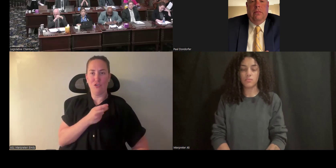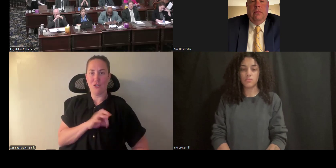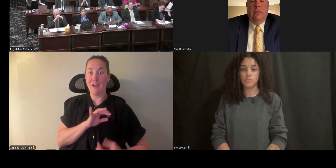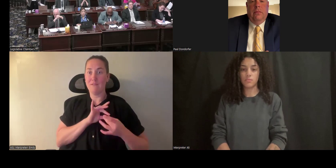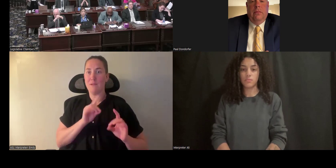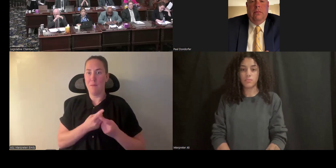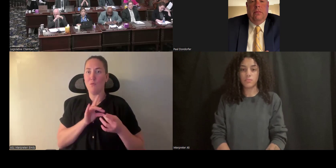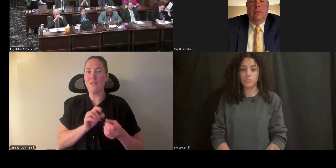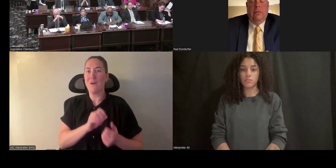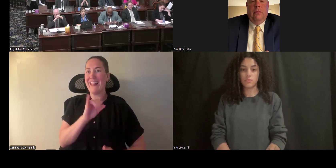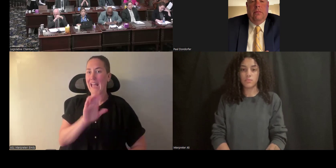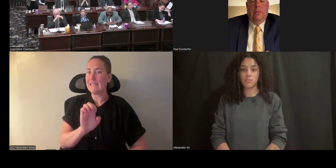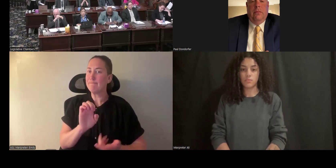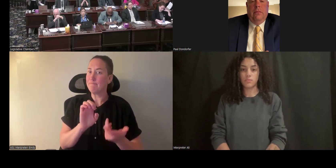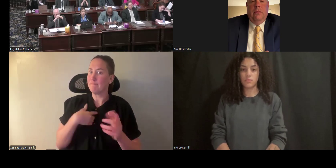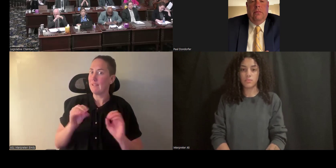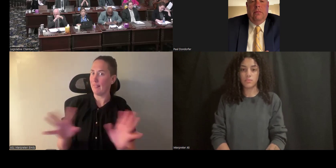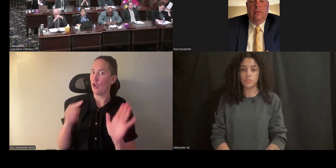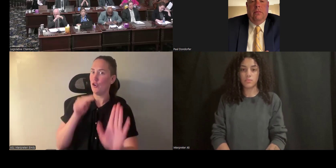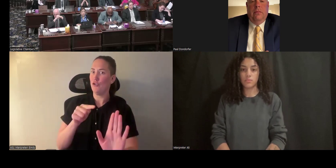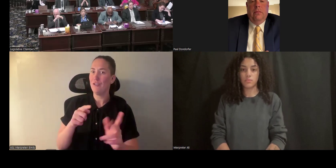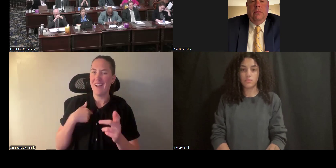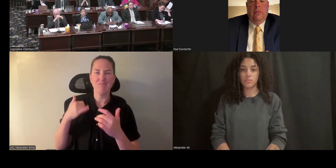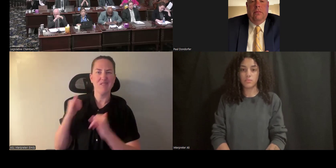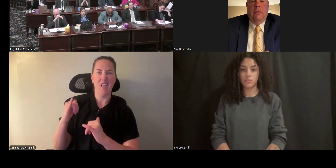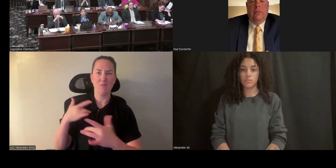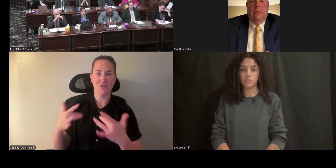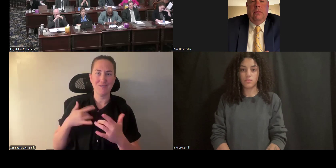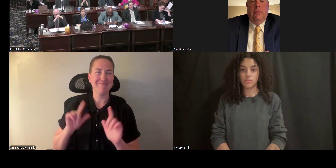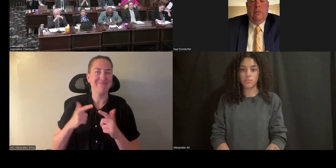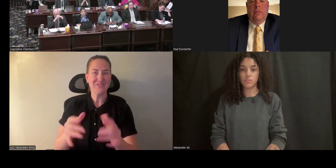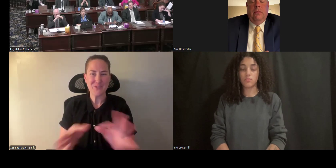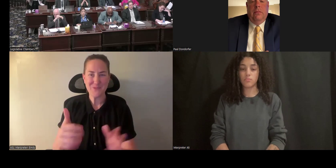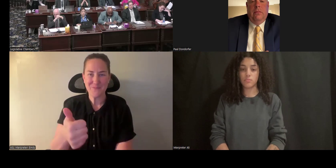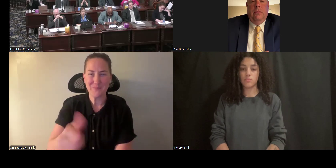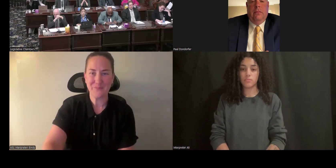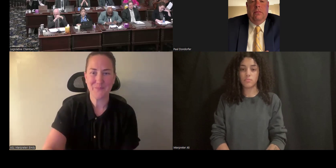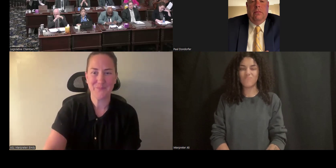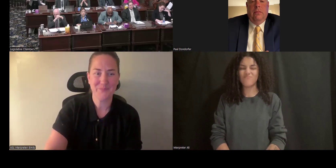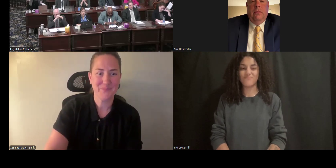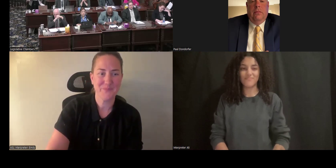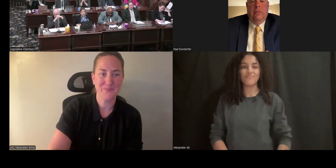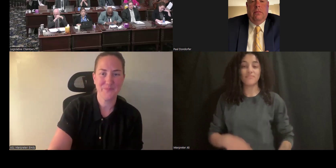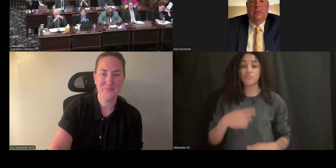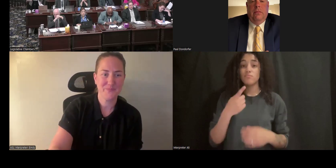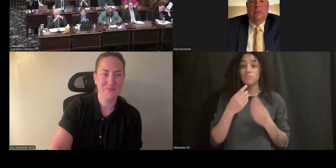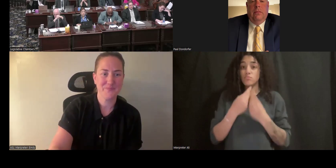ICE and I have made it very clear I share those concerns but I think the solution to that issue